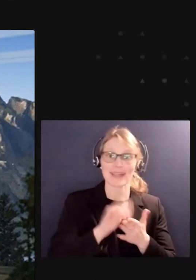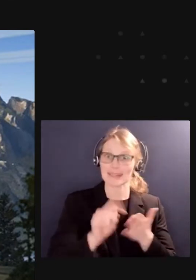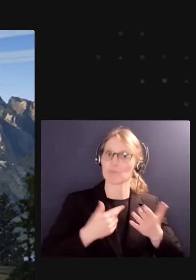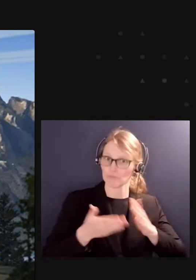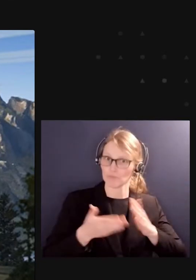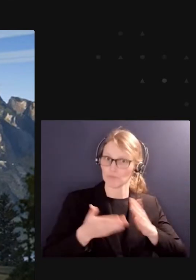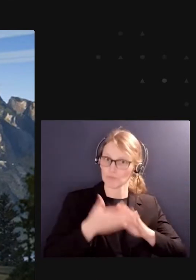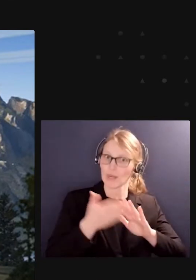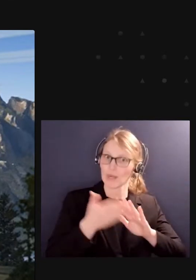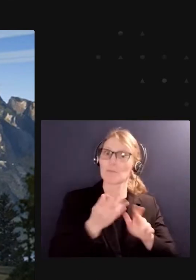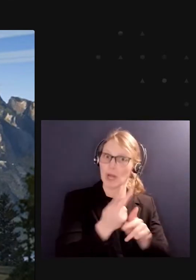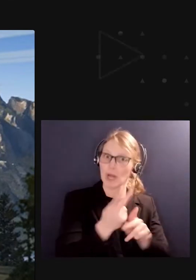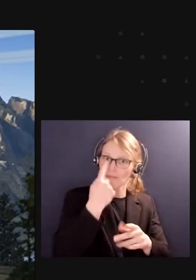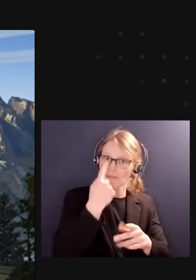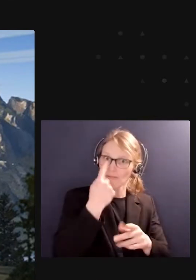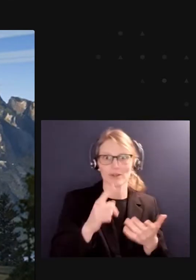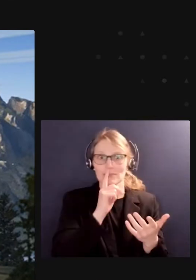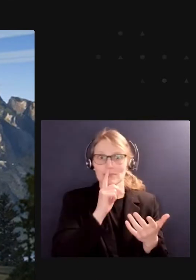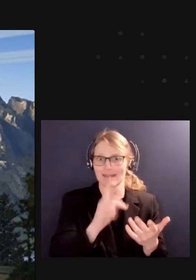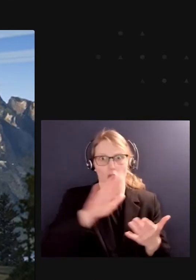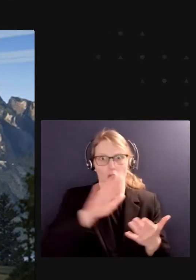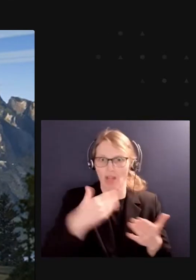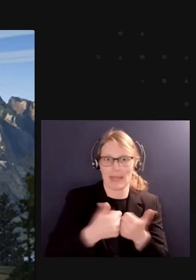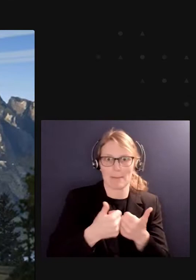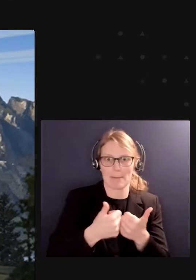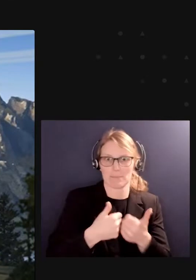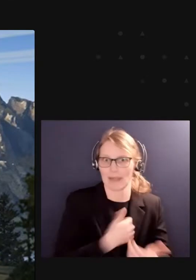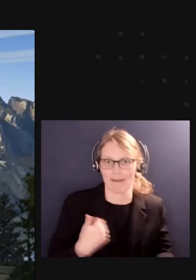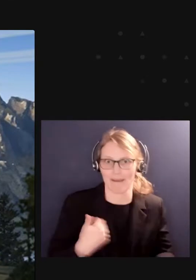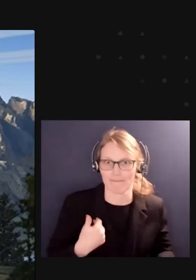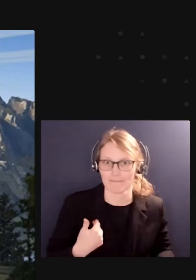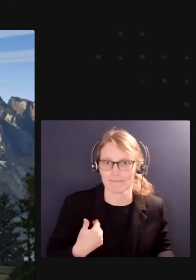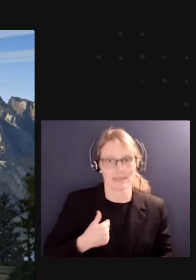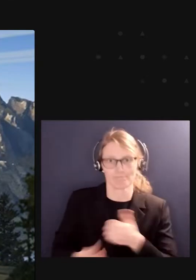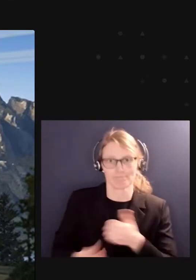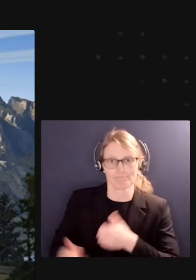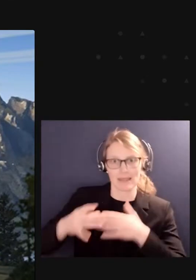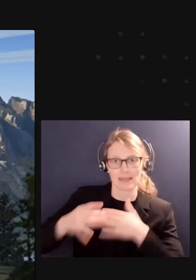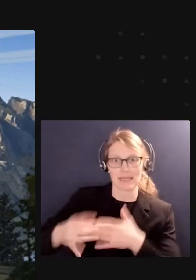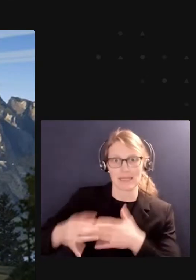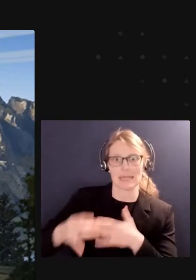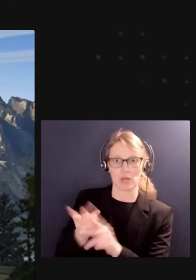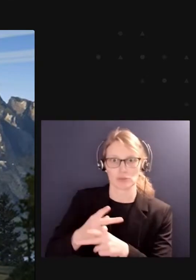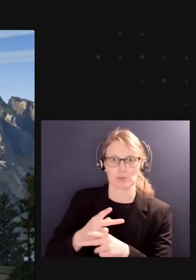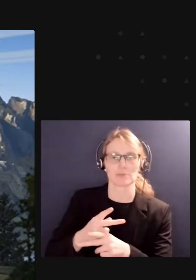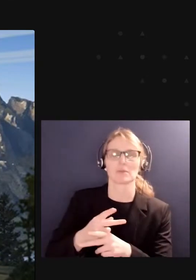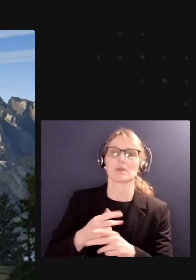for all of the games that we had, I was head of production. And we were making a decision to organize differently.